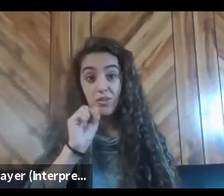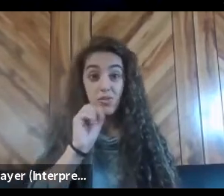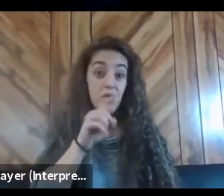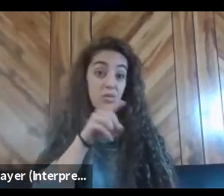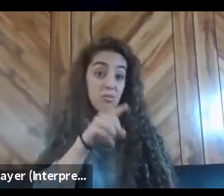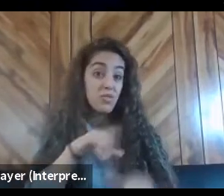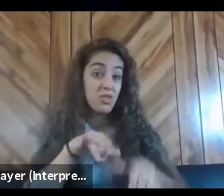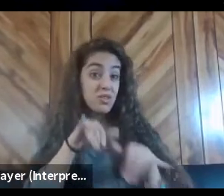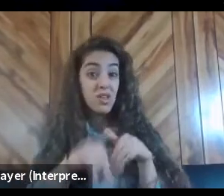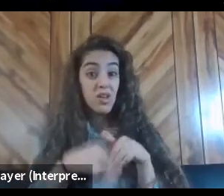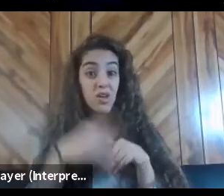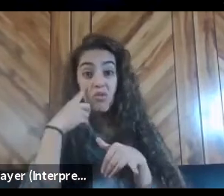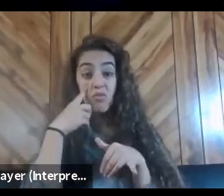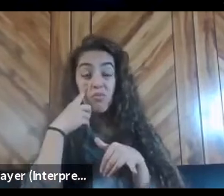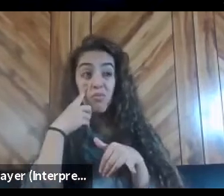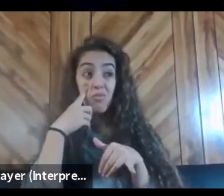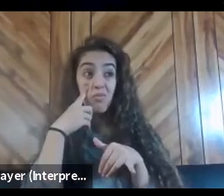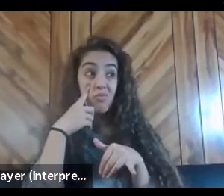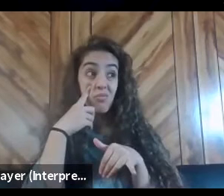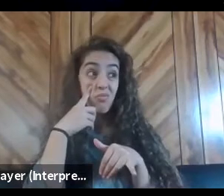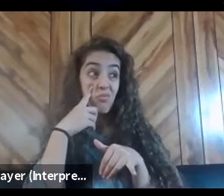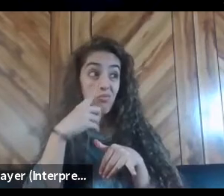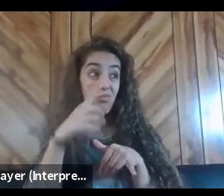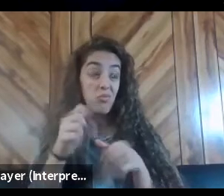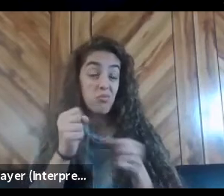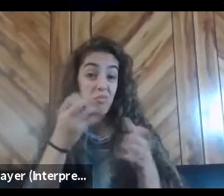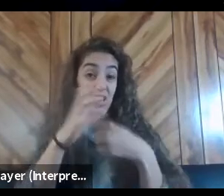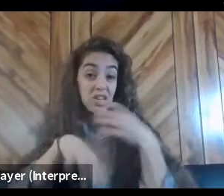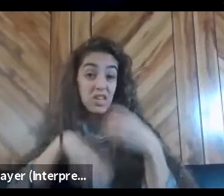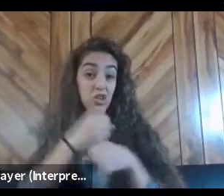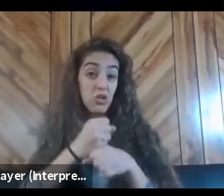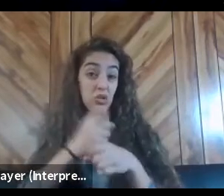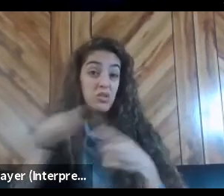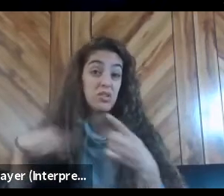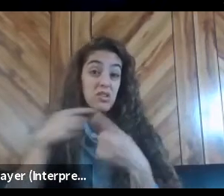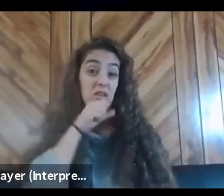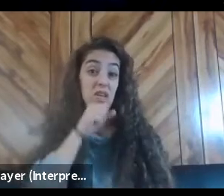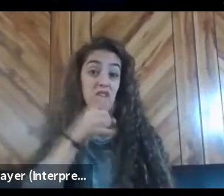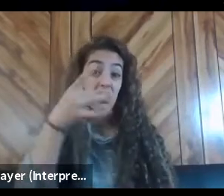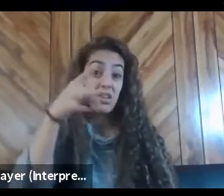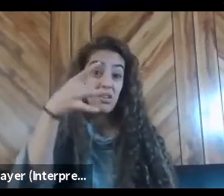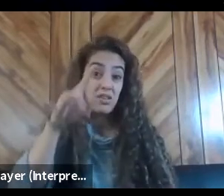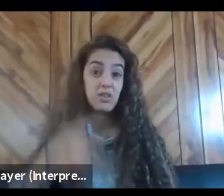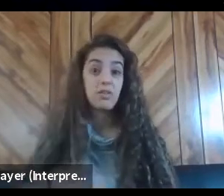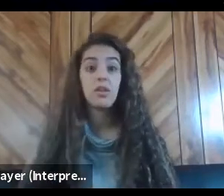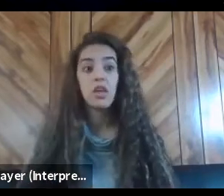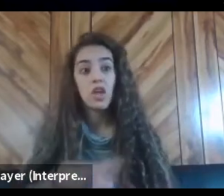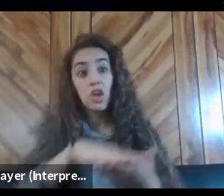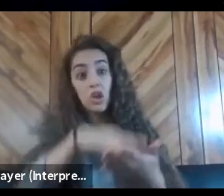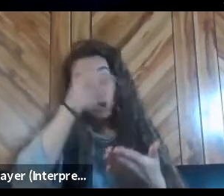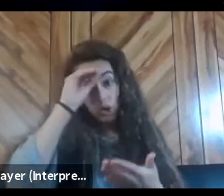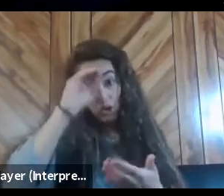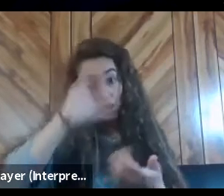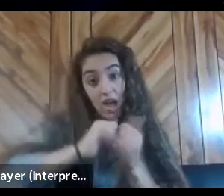pretty much till he aged out at 18. But a lot of the skills that he learned were how to take care of himself, because we could go